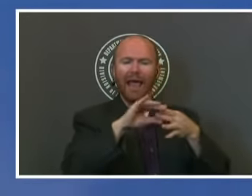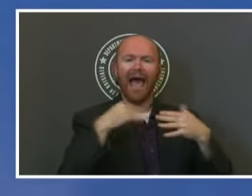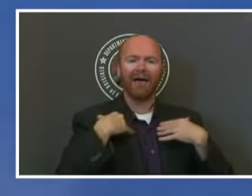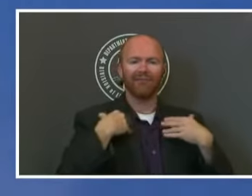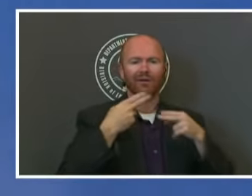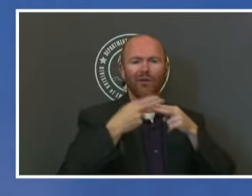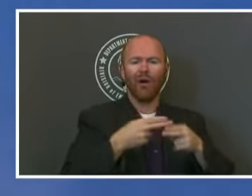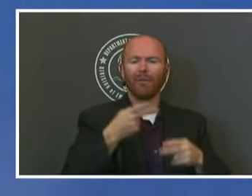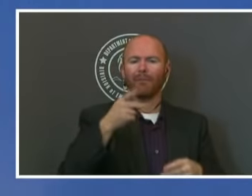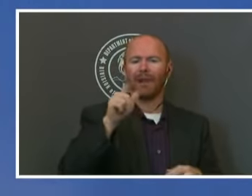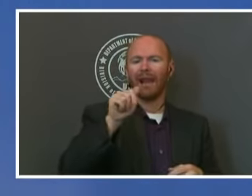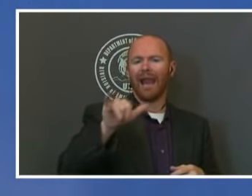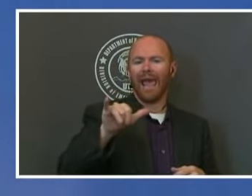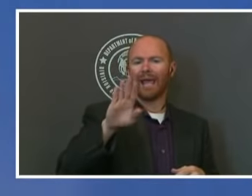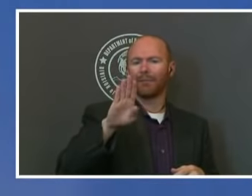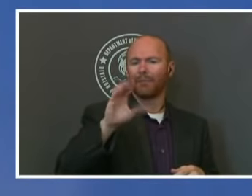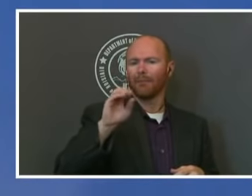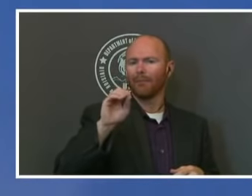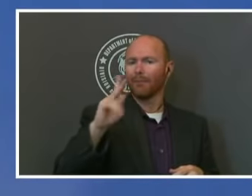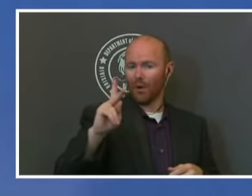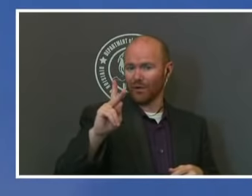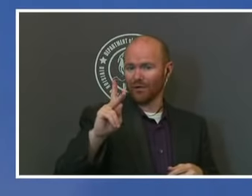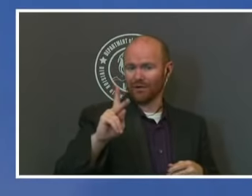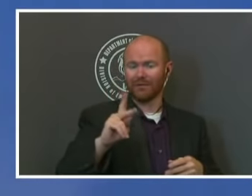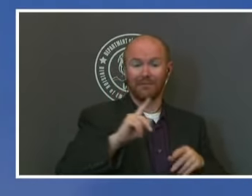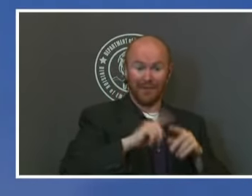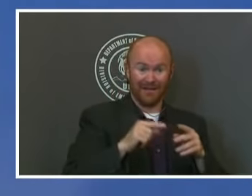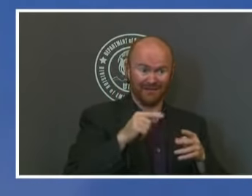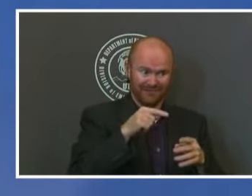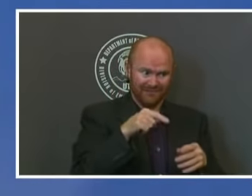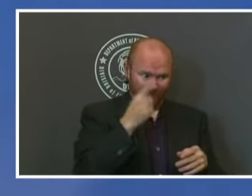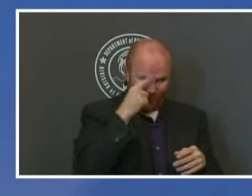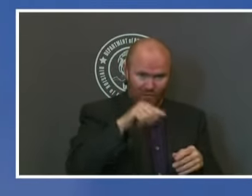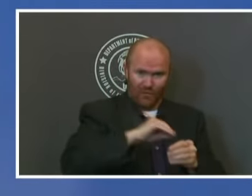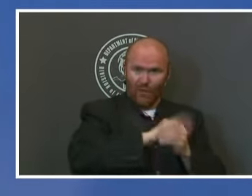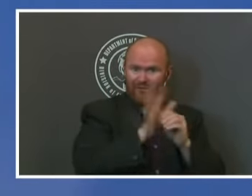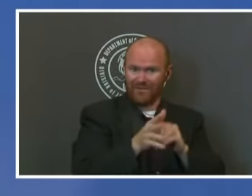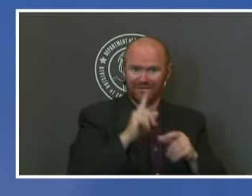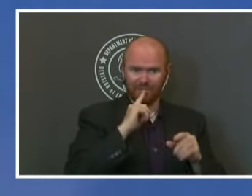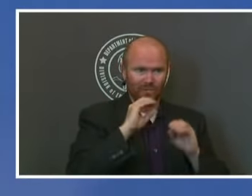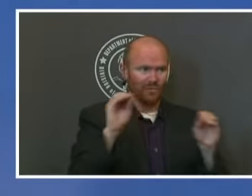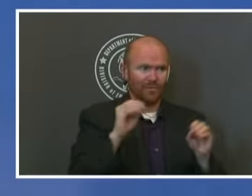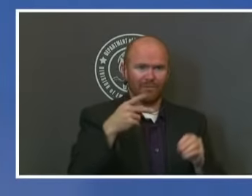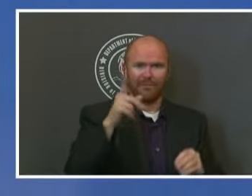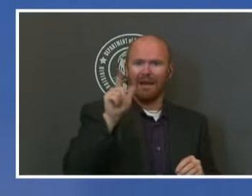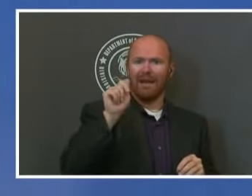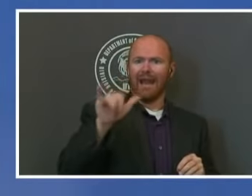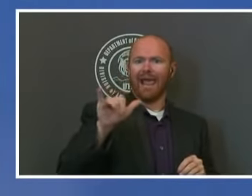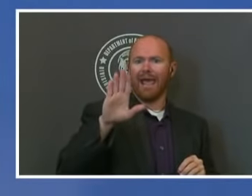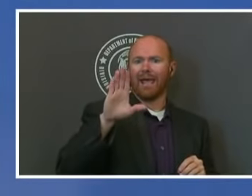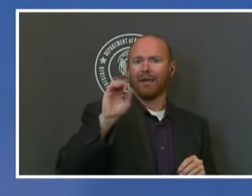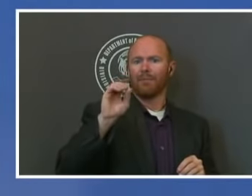that we collect there actually